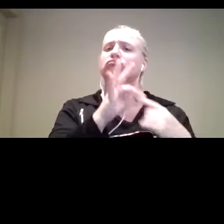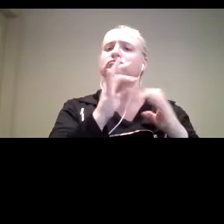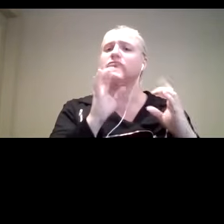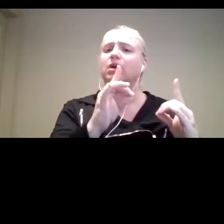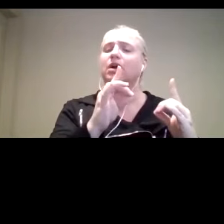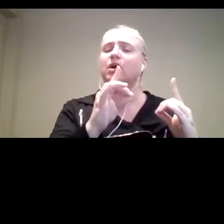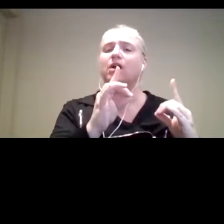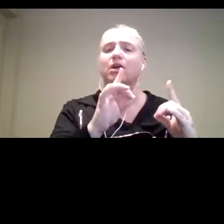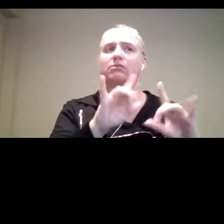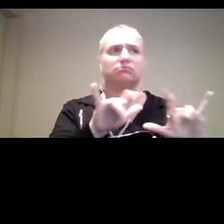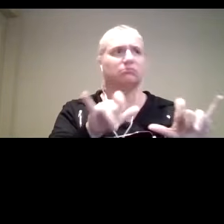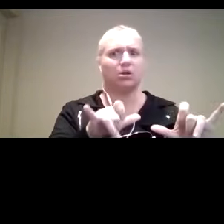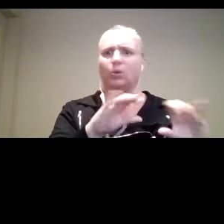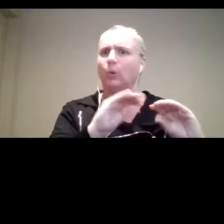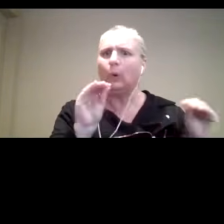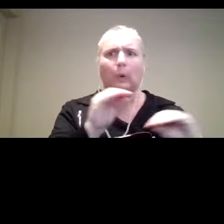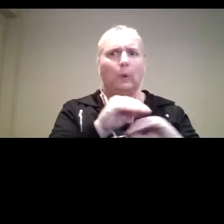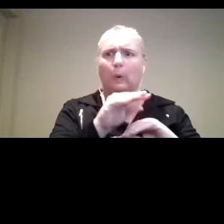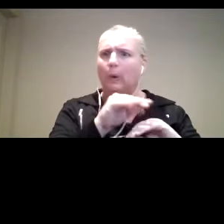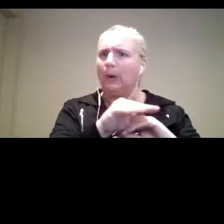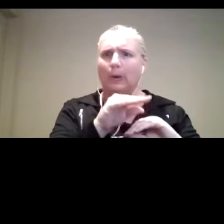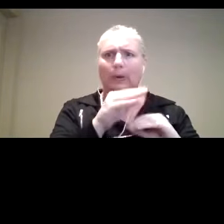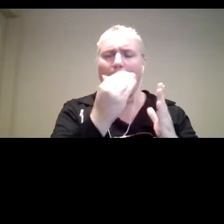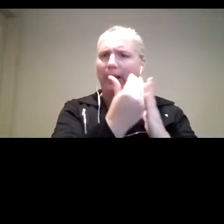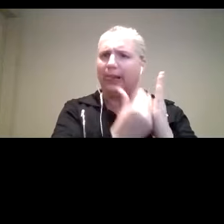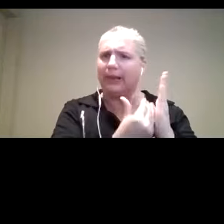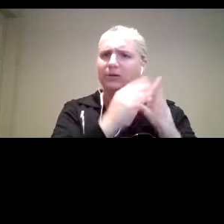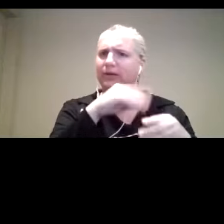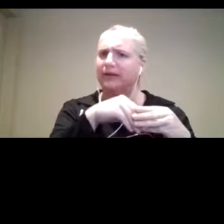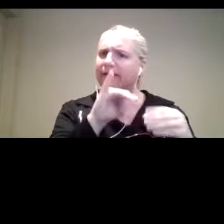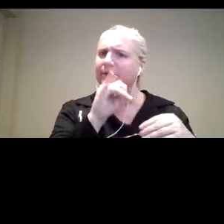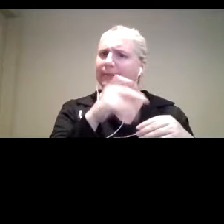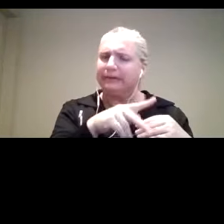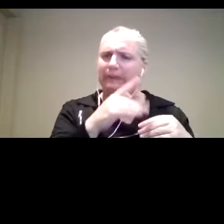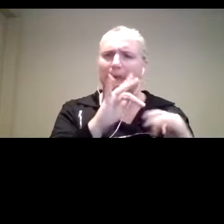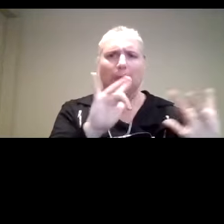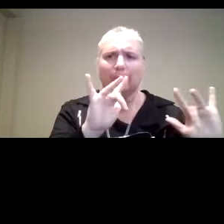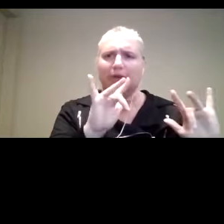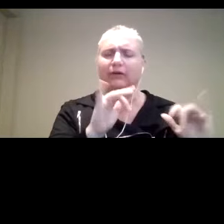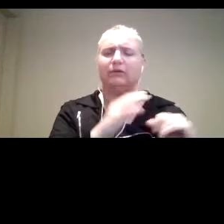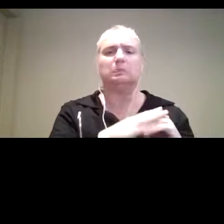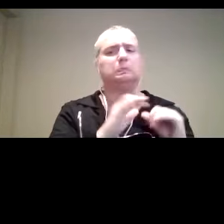but there was no counseling listed in the IEP. She continued to struggle.